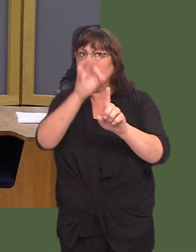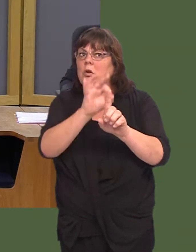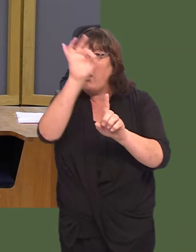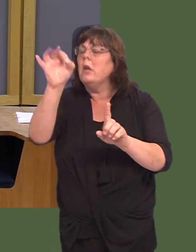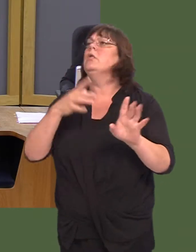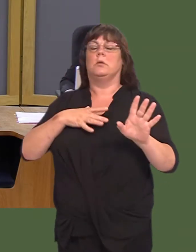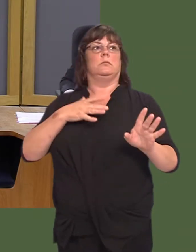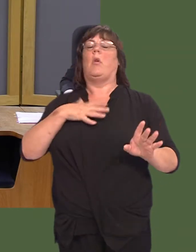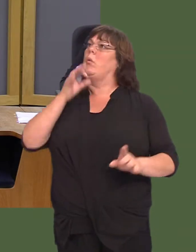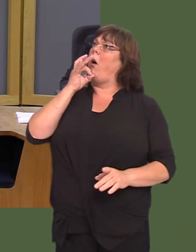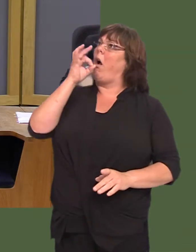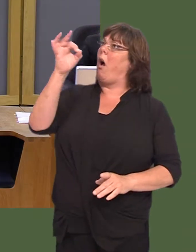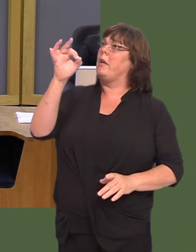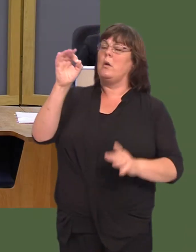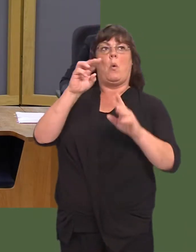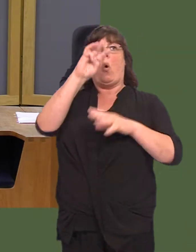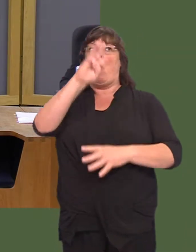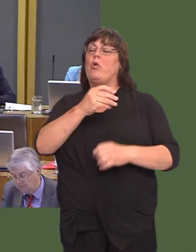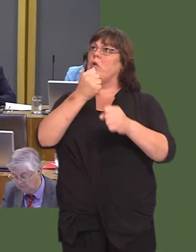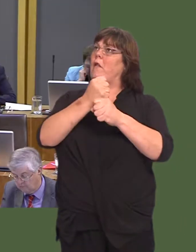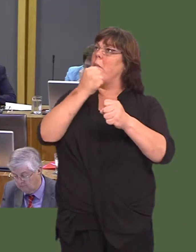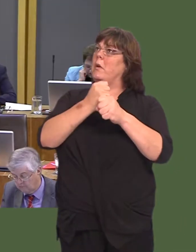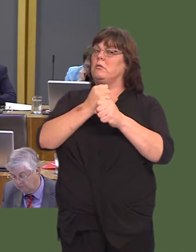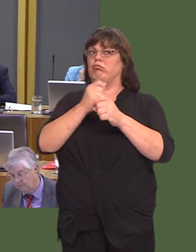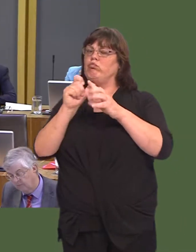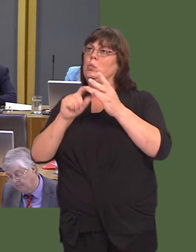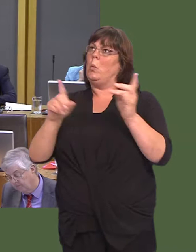Jenny Rathbone: [Continues.]ówhat the Welsh Government interprets from this plan and what